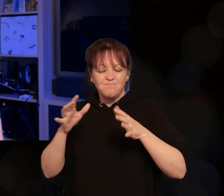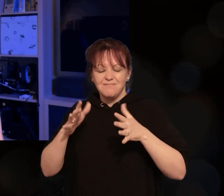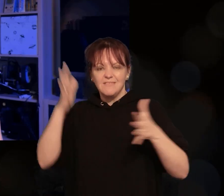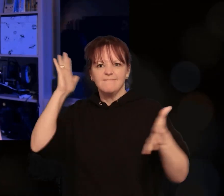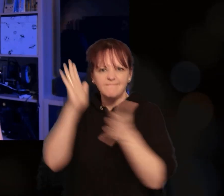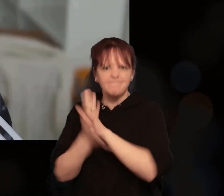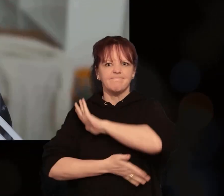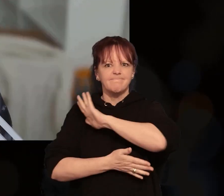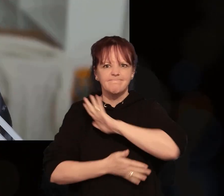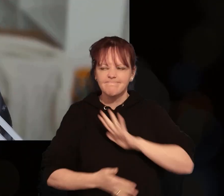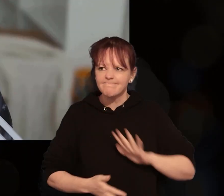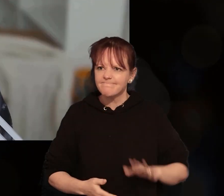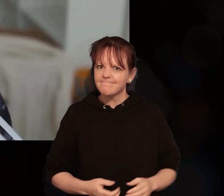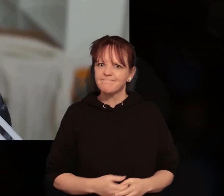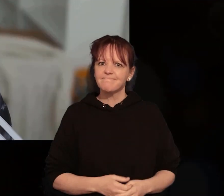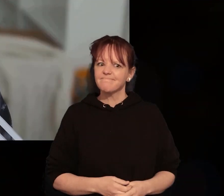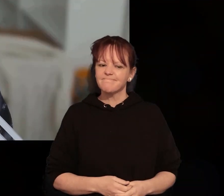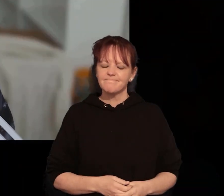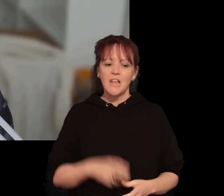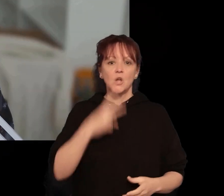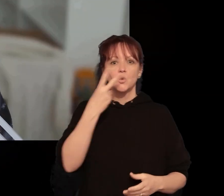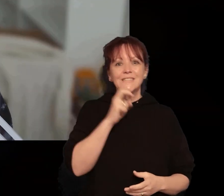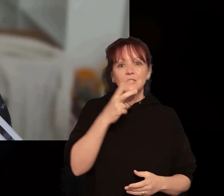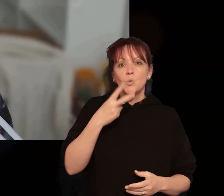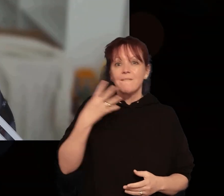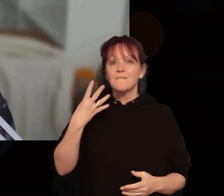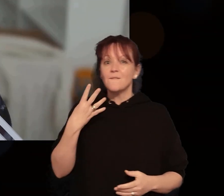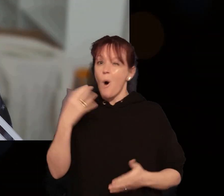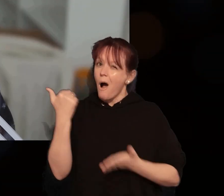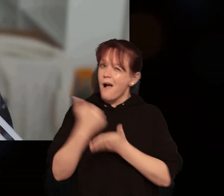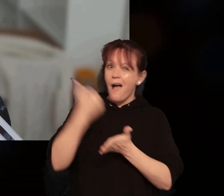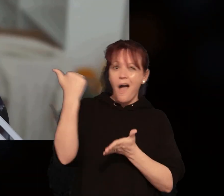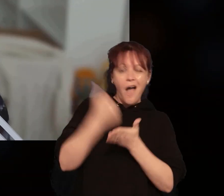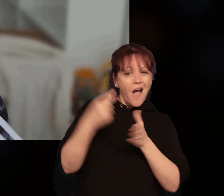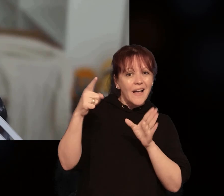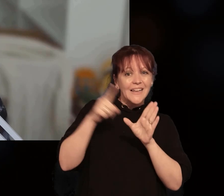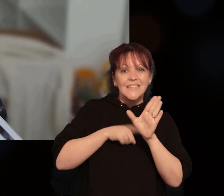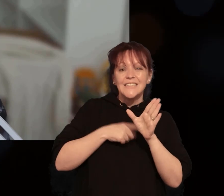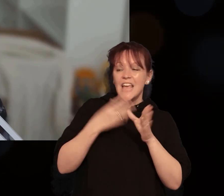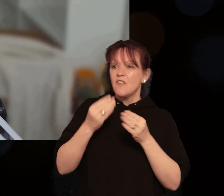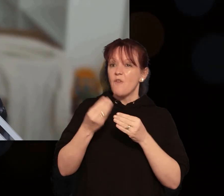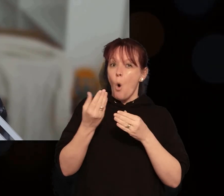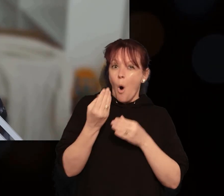I screwed that up, didn't I? BLOWS RASPBERRY 2024 has been another fantastic year for innovation